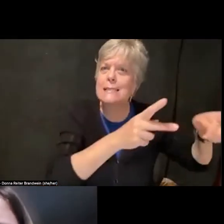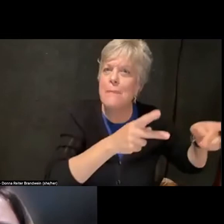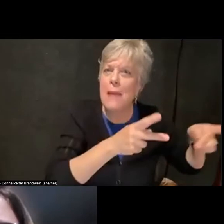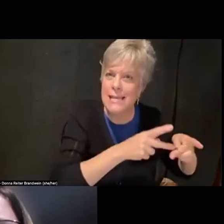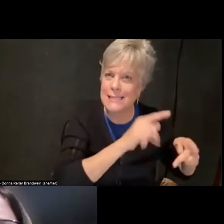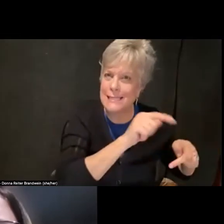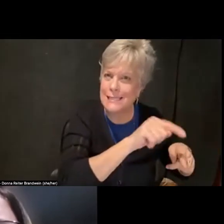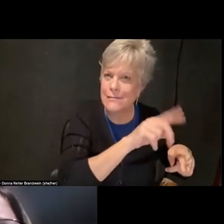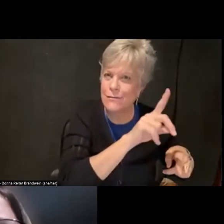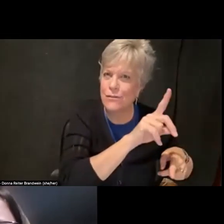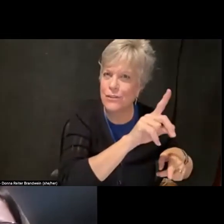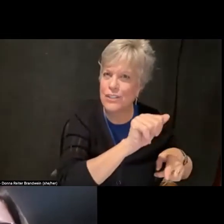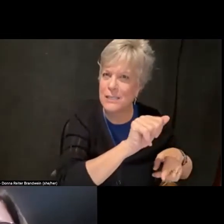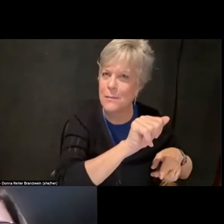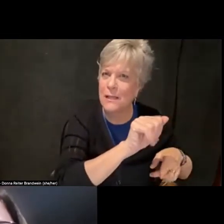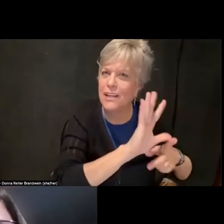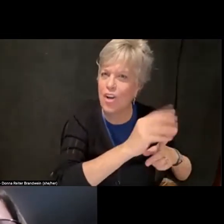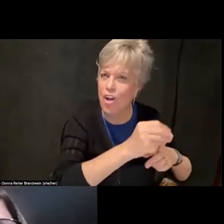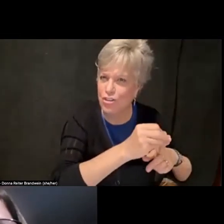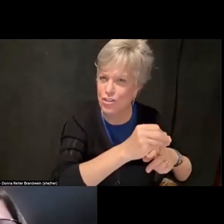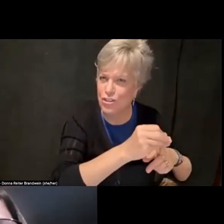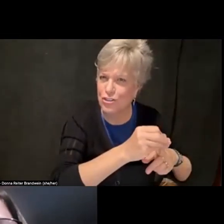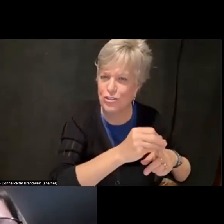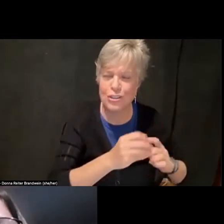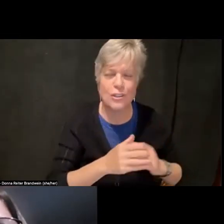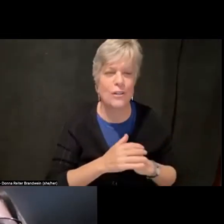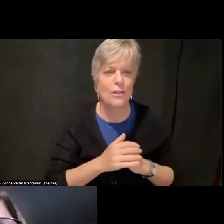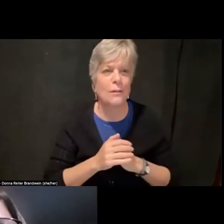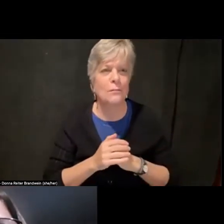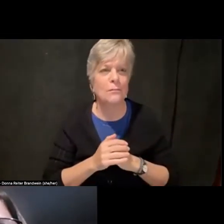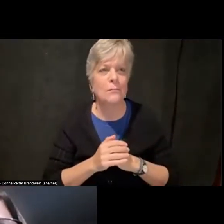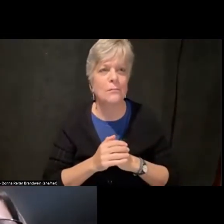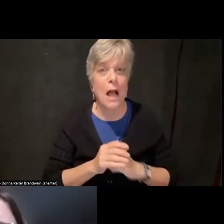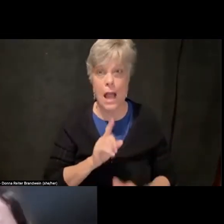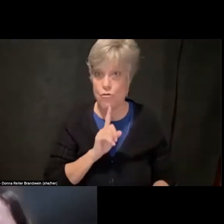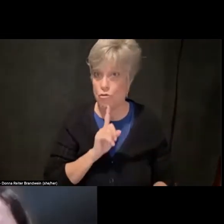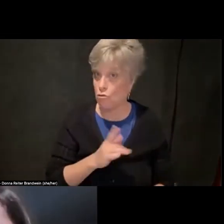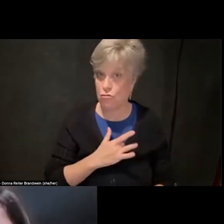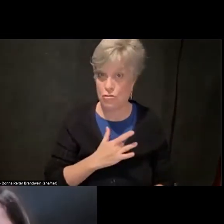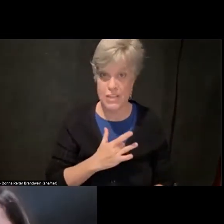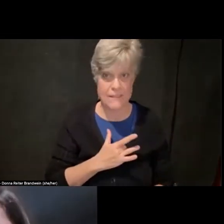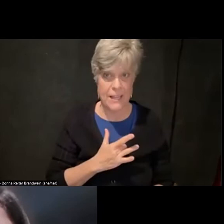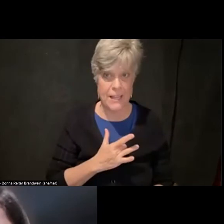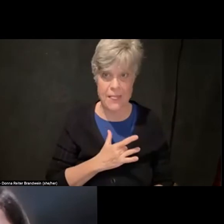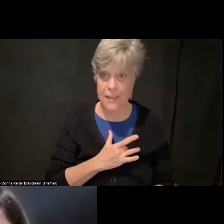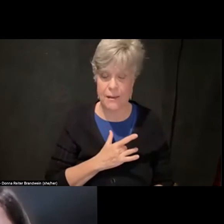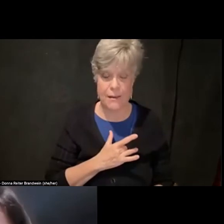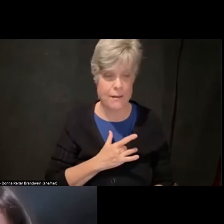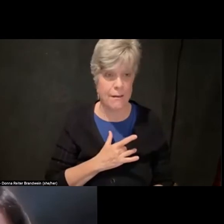But I definitely think that in situations where it's the best possible